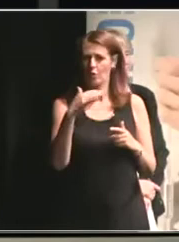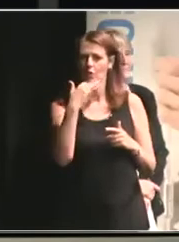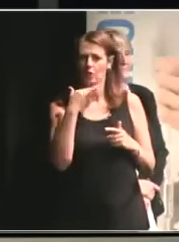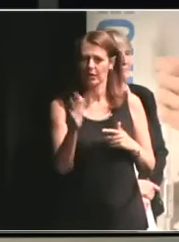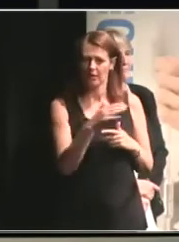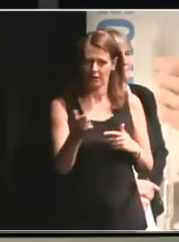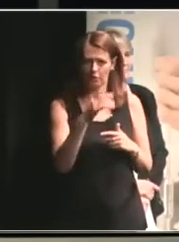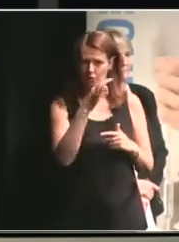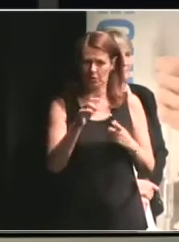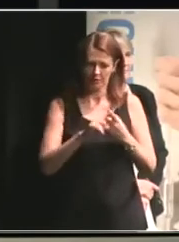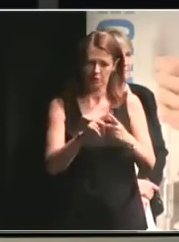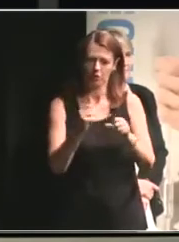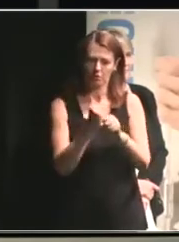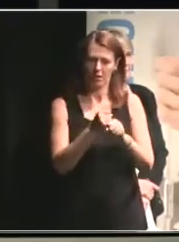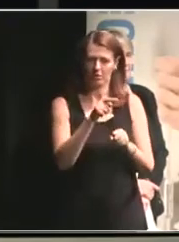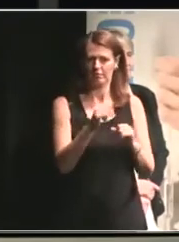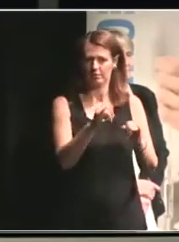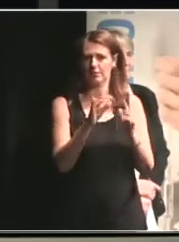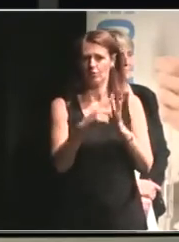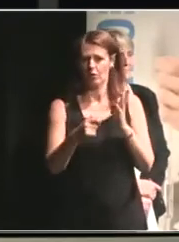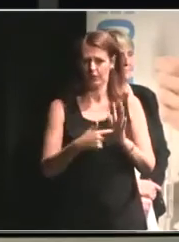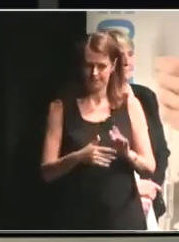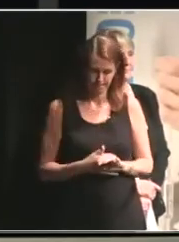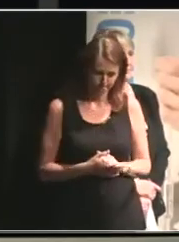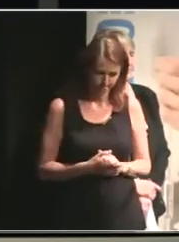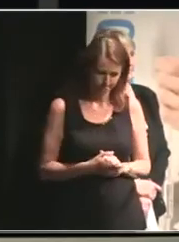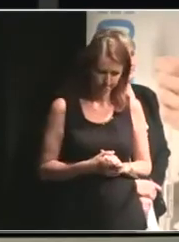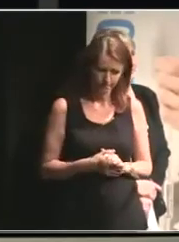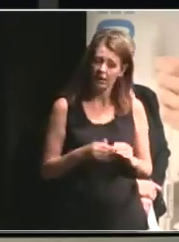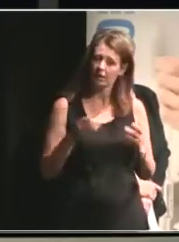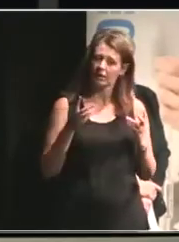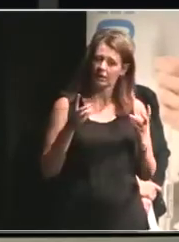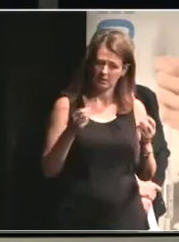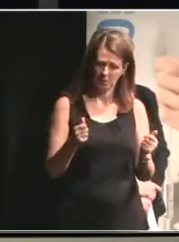continue to make that product. So it's something that has gained a ton